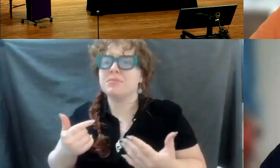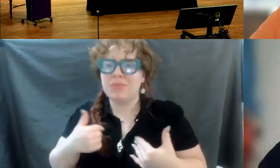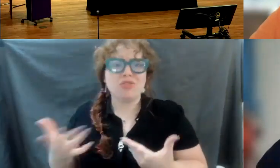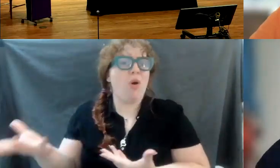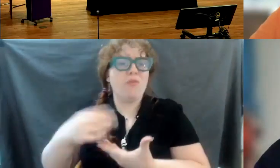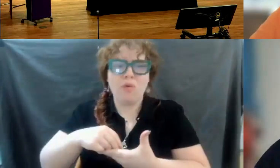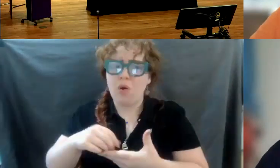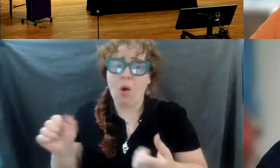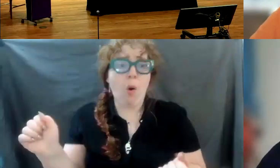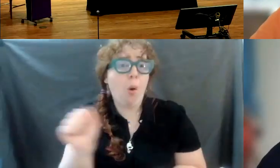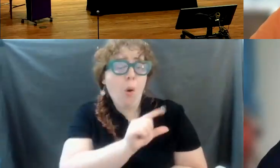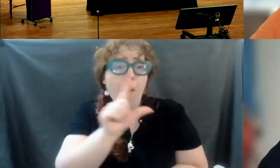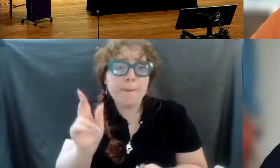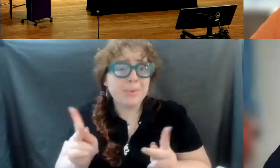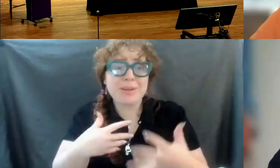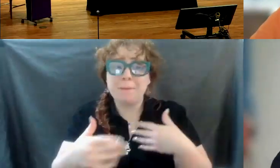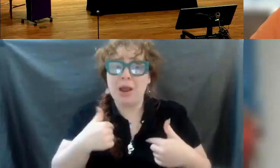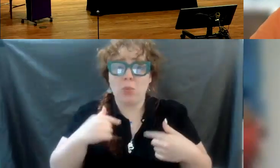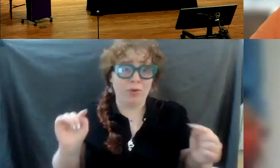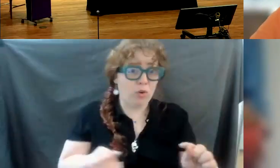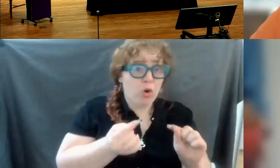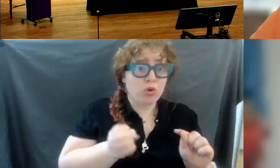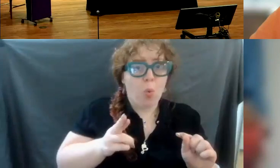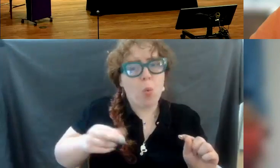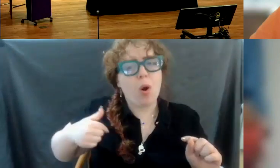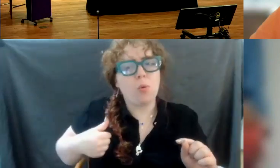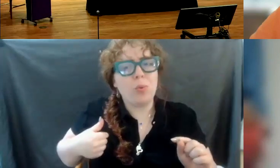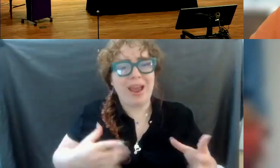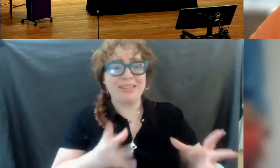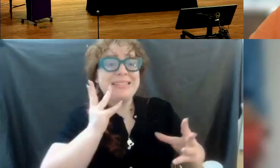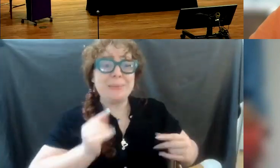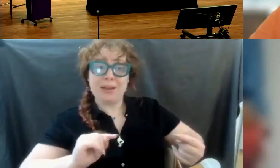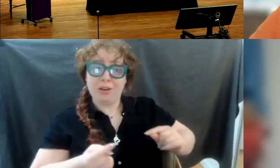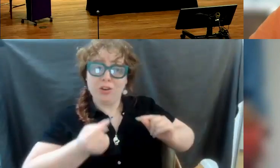How can we all heal and thrive together? Thank you for that.